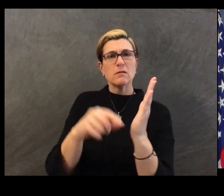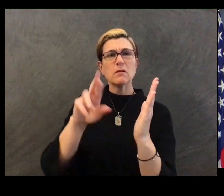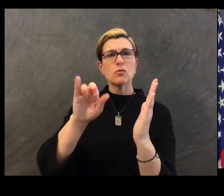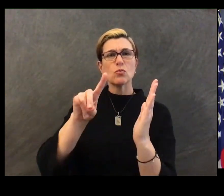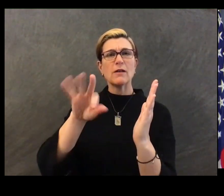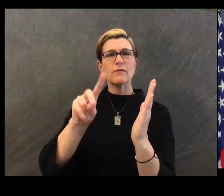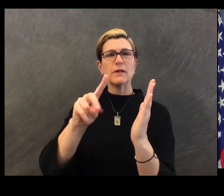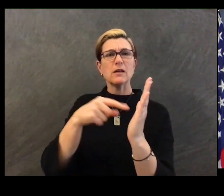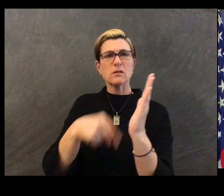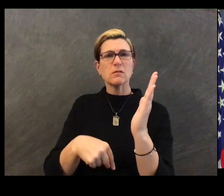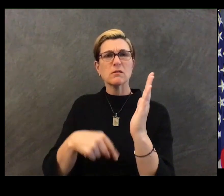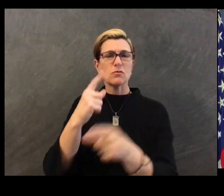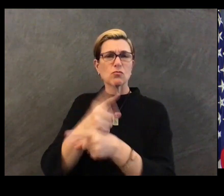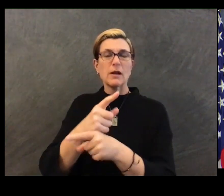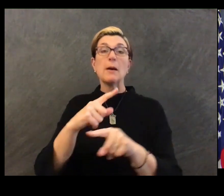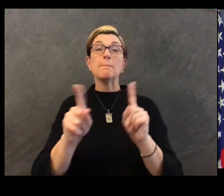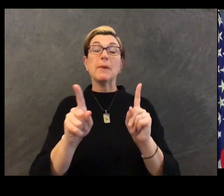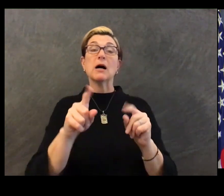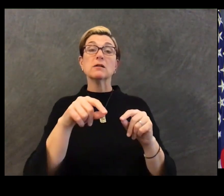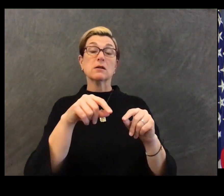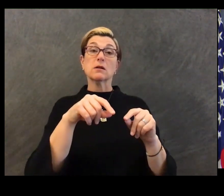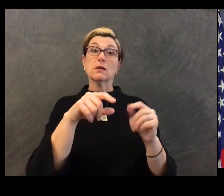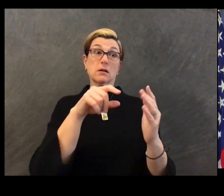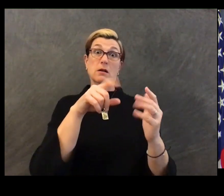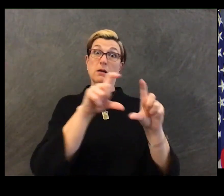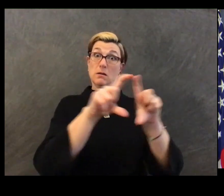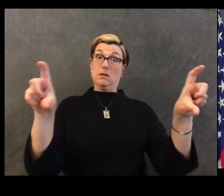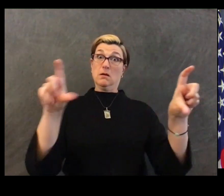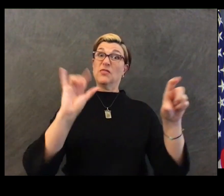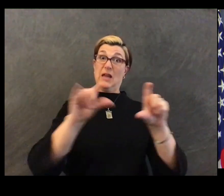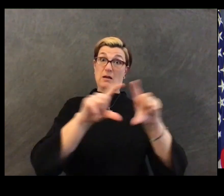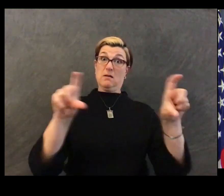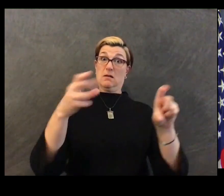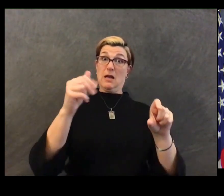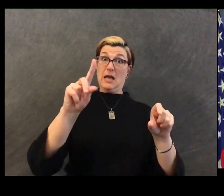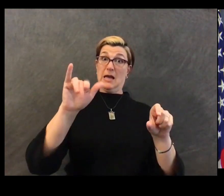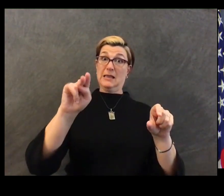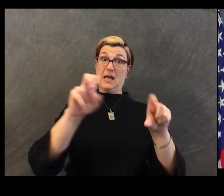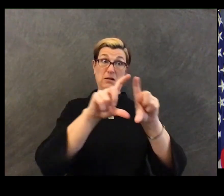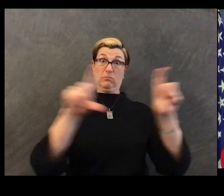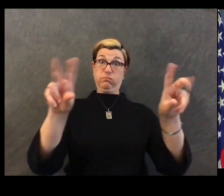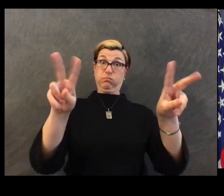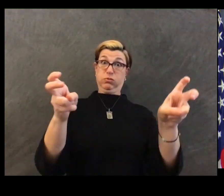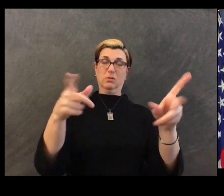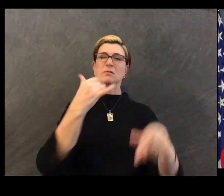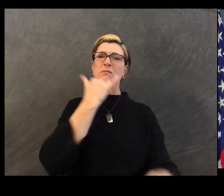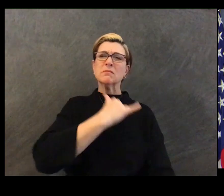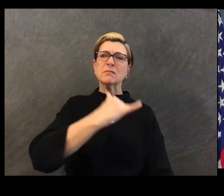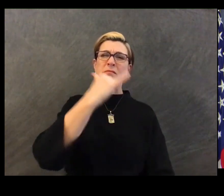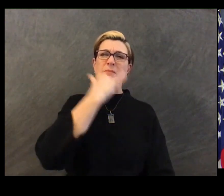news like crazy and they had just totally the wrong story which they knew they were asked to change it and they wouldn't do that